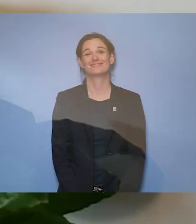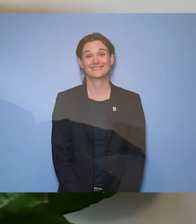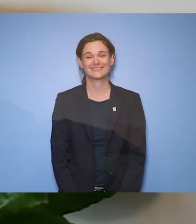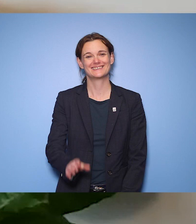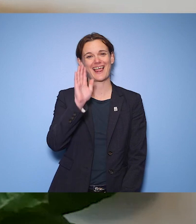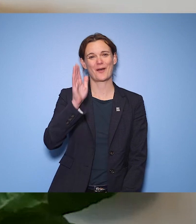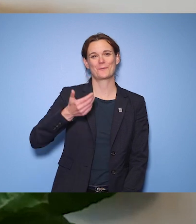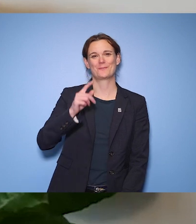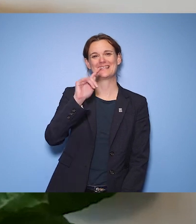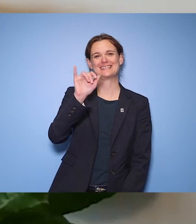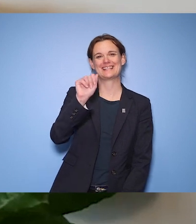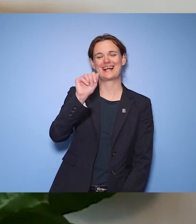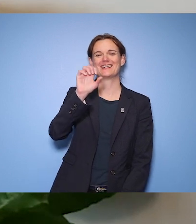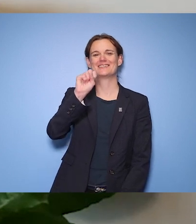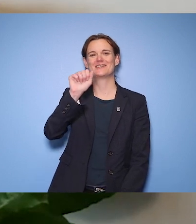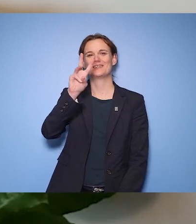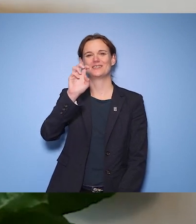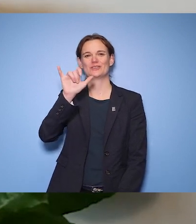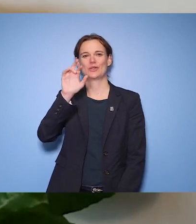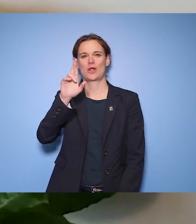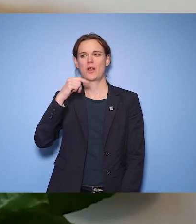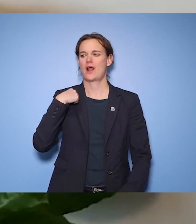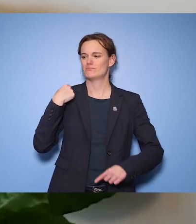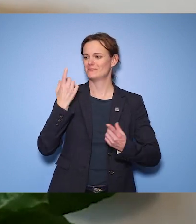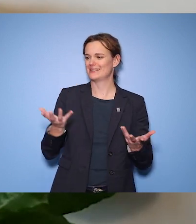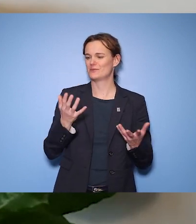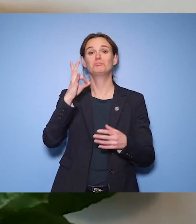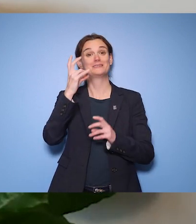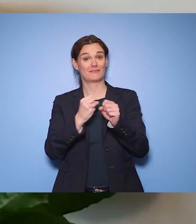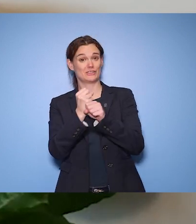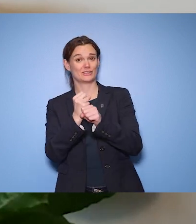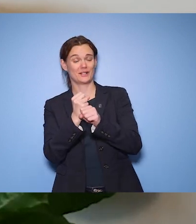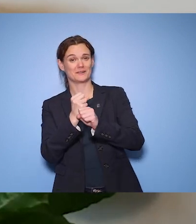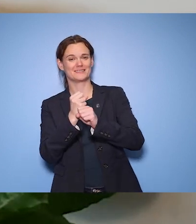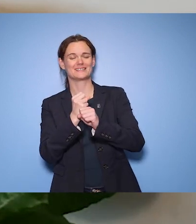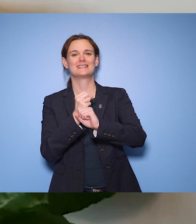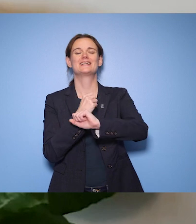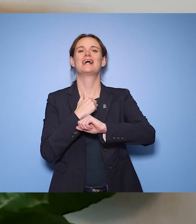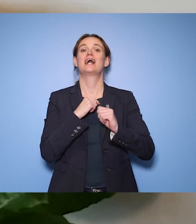Hello, my name is Tia Sawyer. I've been with the college for over seven years. I started working